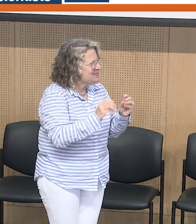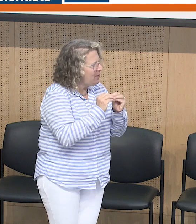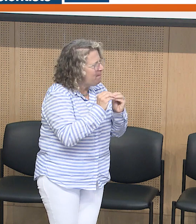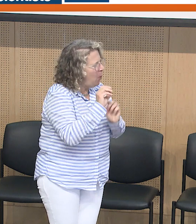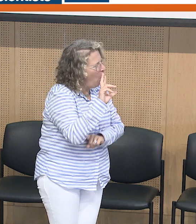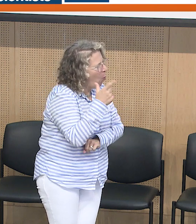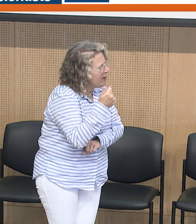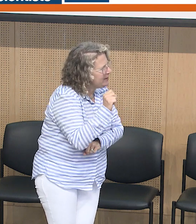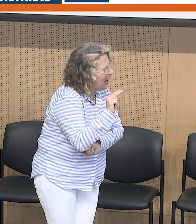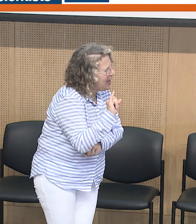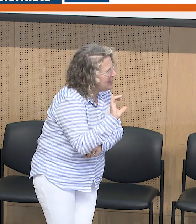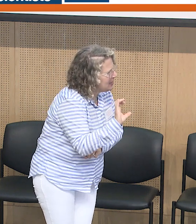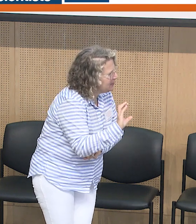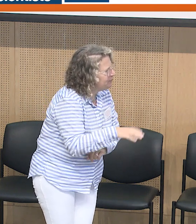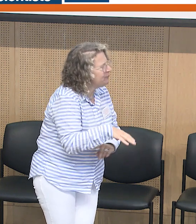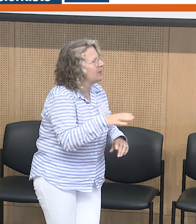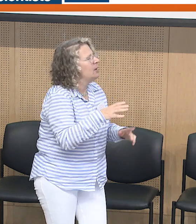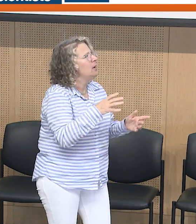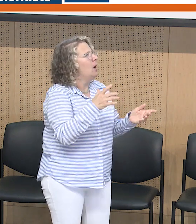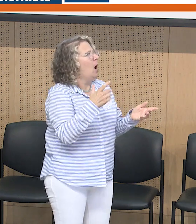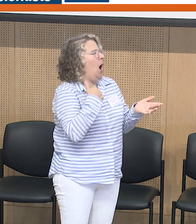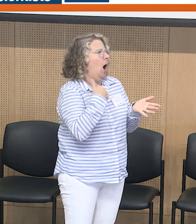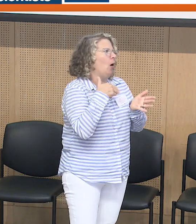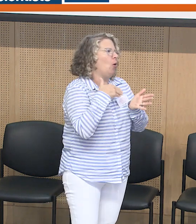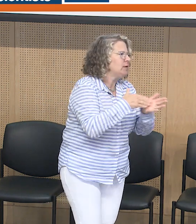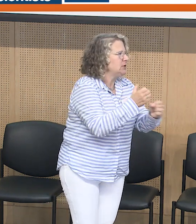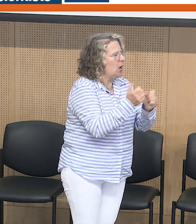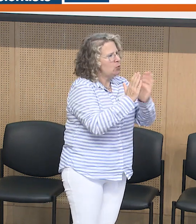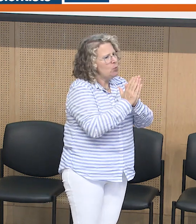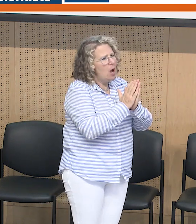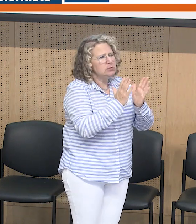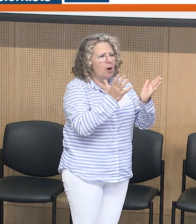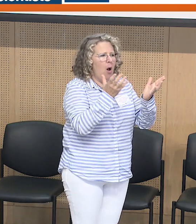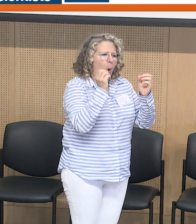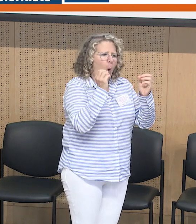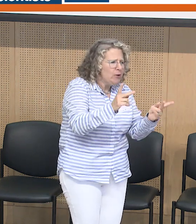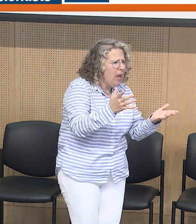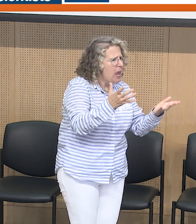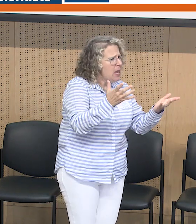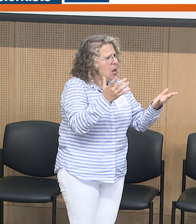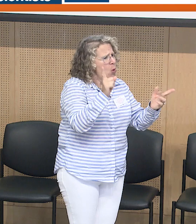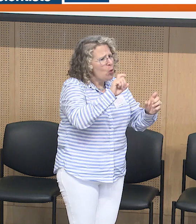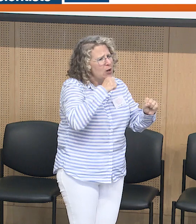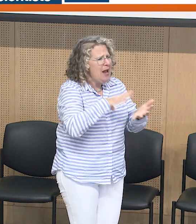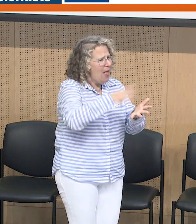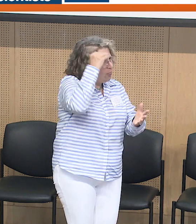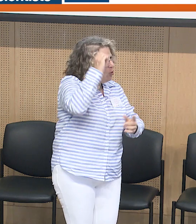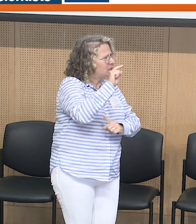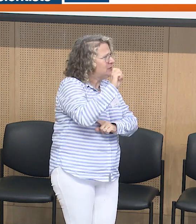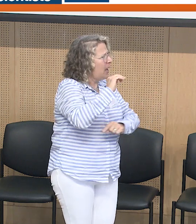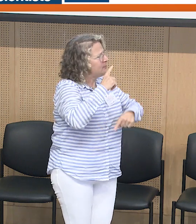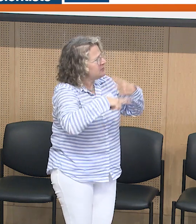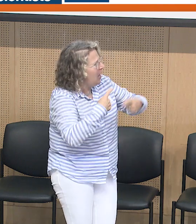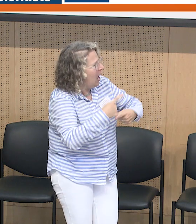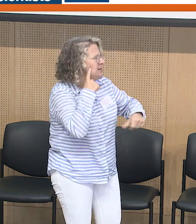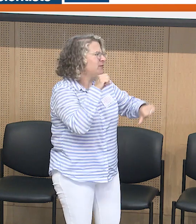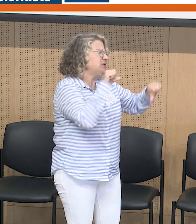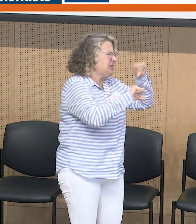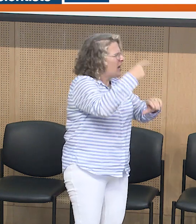It doesn't work as someone dictating a specific vocabulary word. We have to work together as a community. And I think that's an important thing